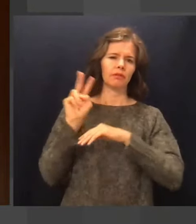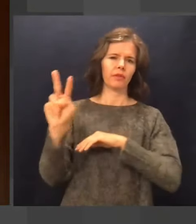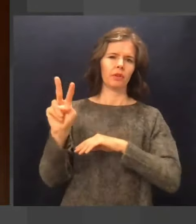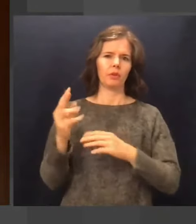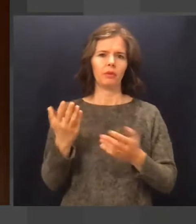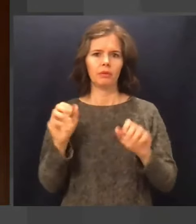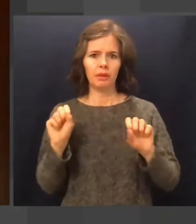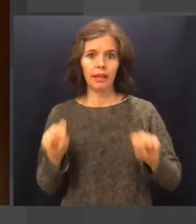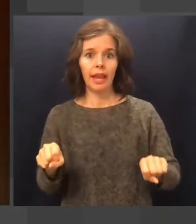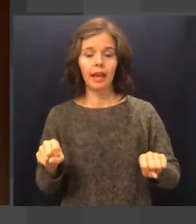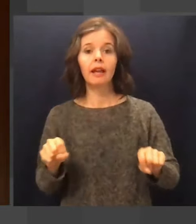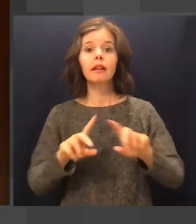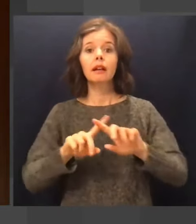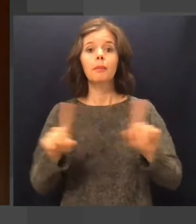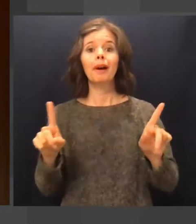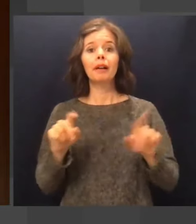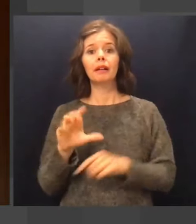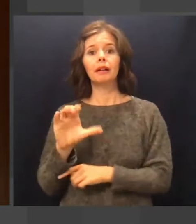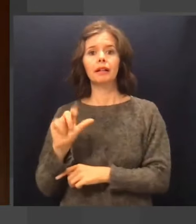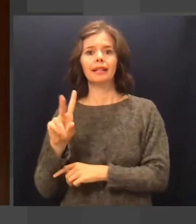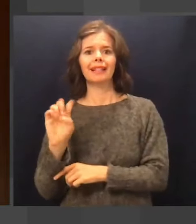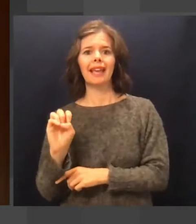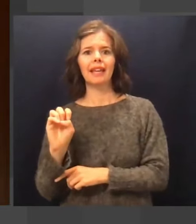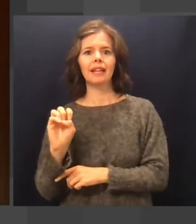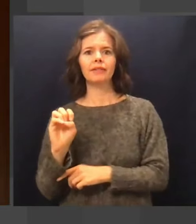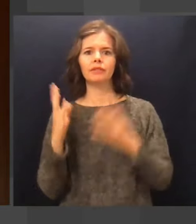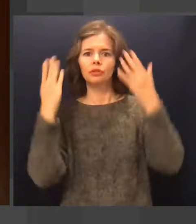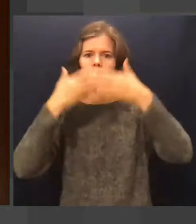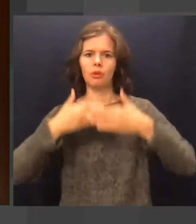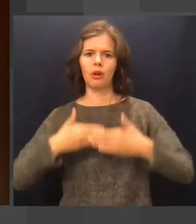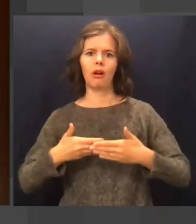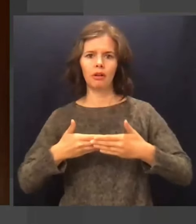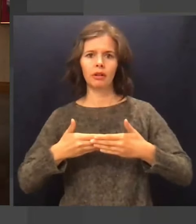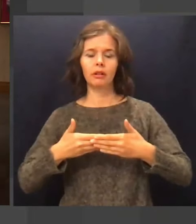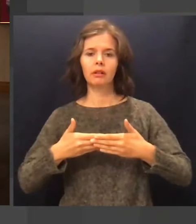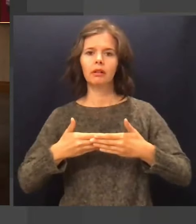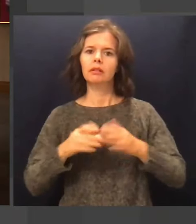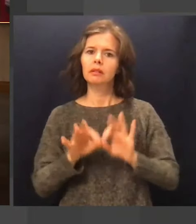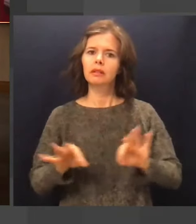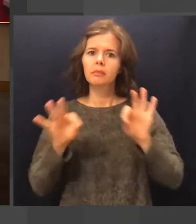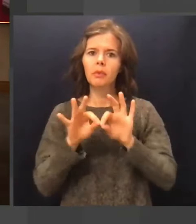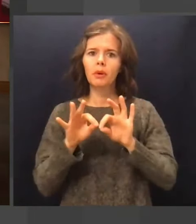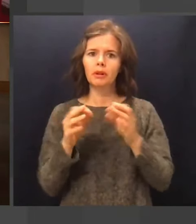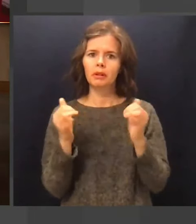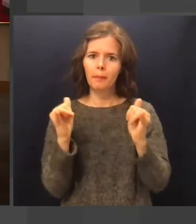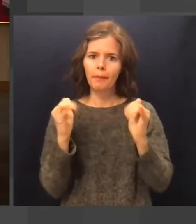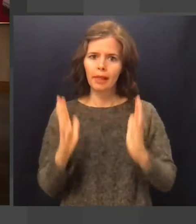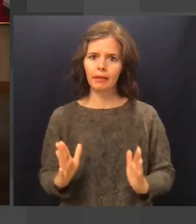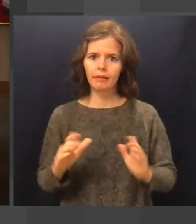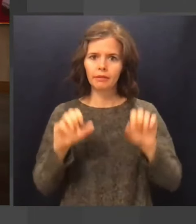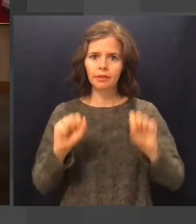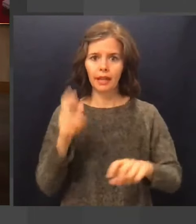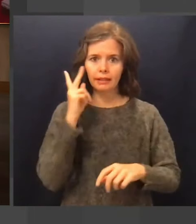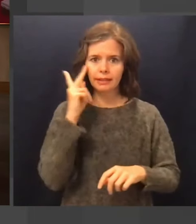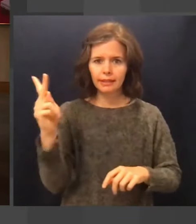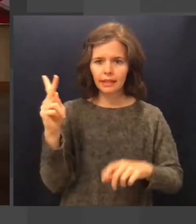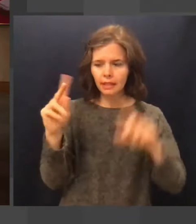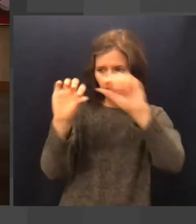THIS IS JUST FOR PREVIEW PURPOSES. THE CAVES TEND TO BE QUITE DARK